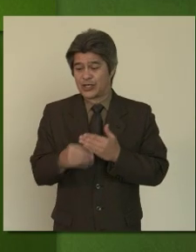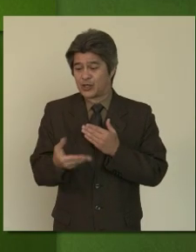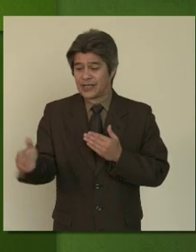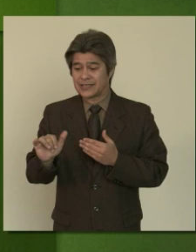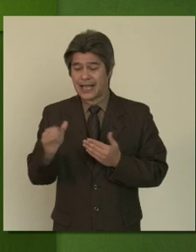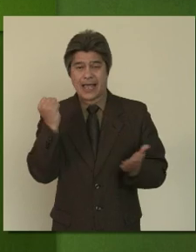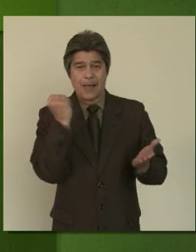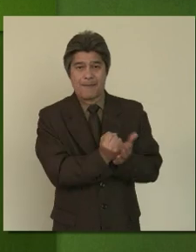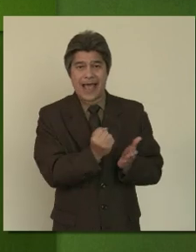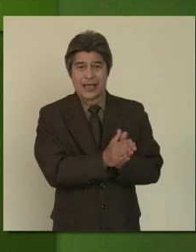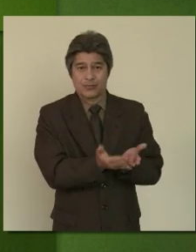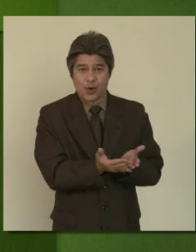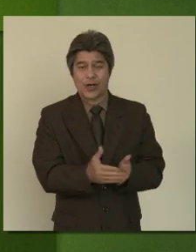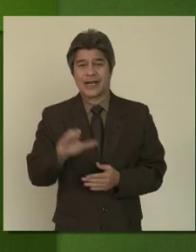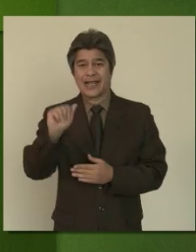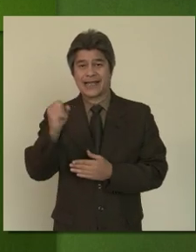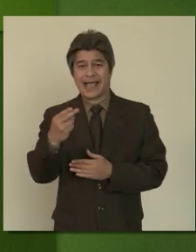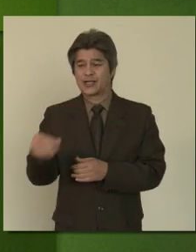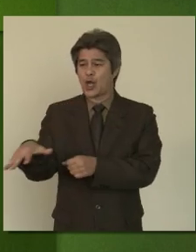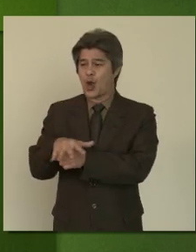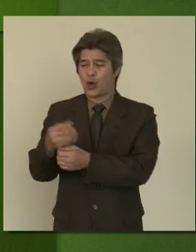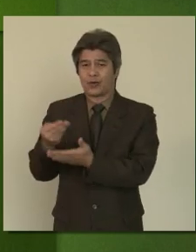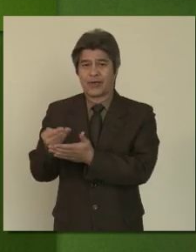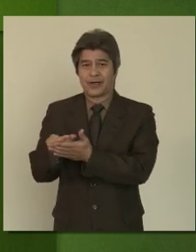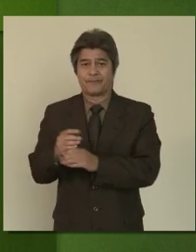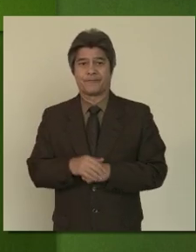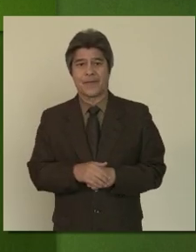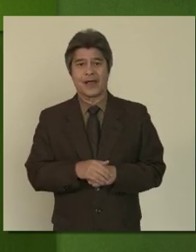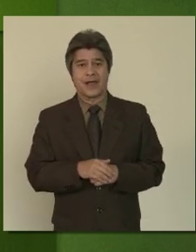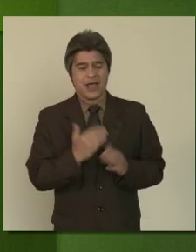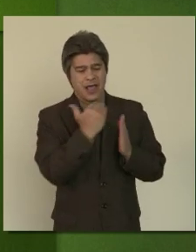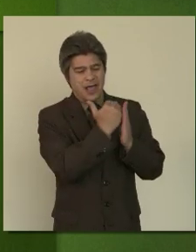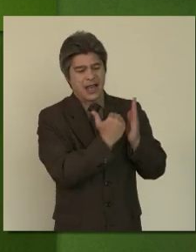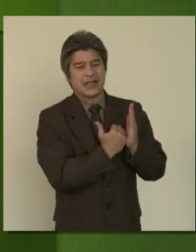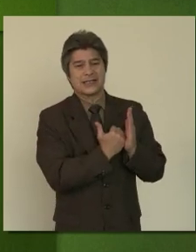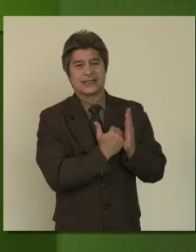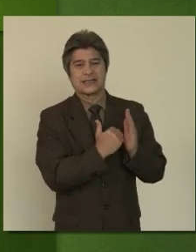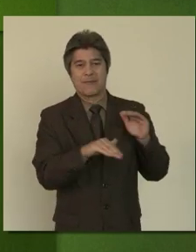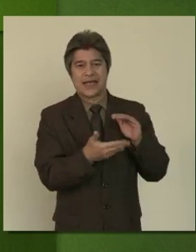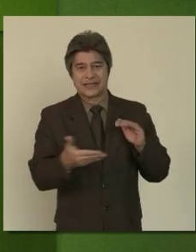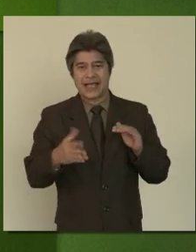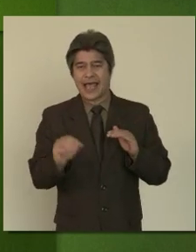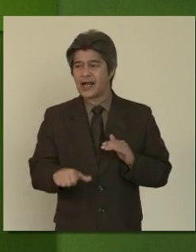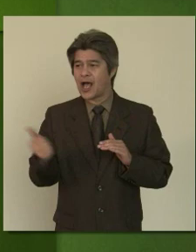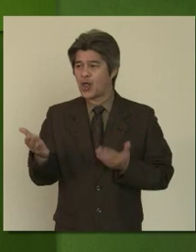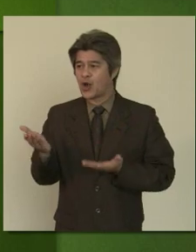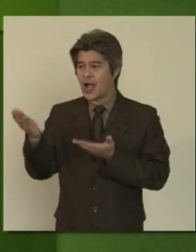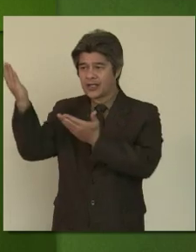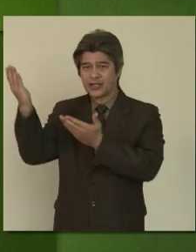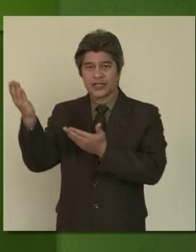passports and cash in the local currency. Lists of basic items and suggested additional items for military personnel